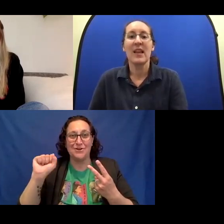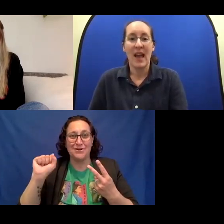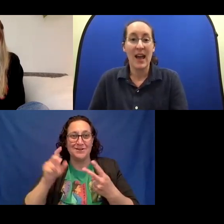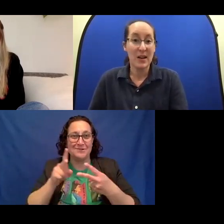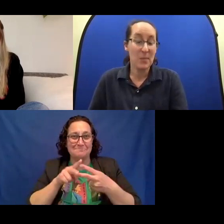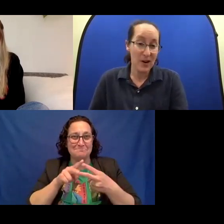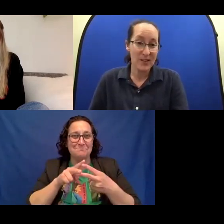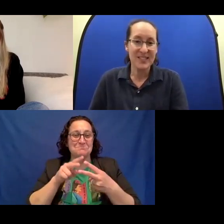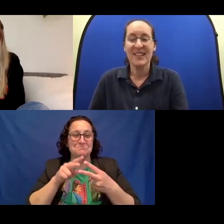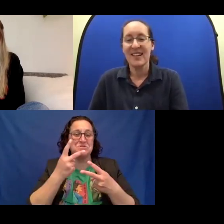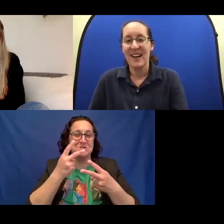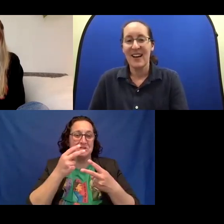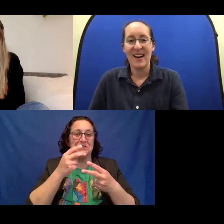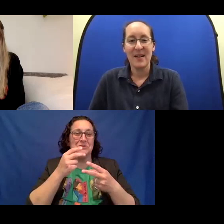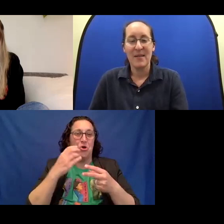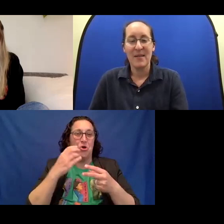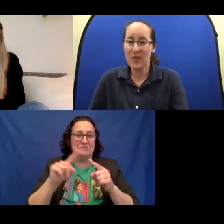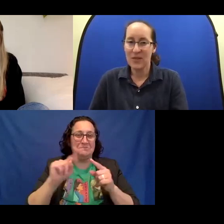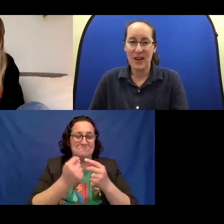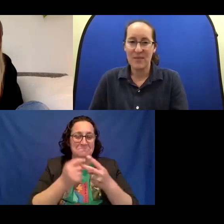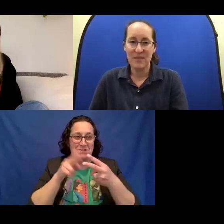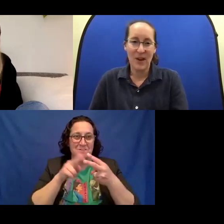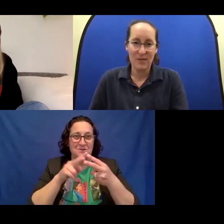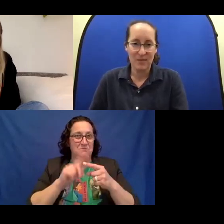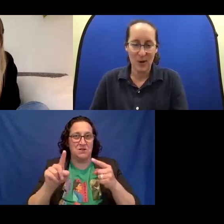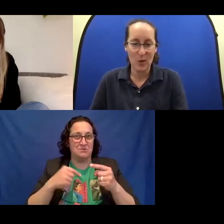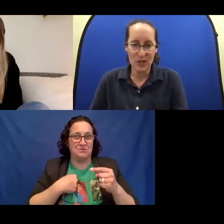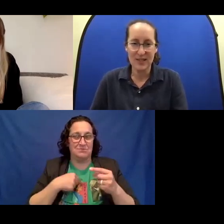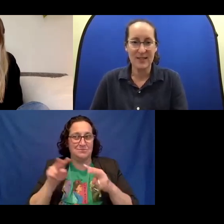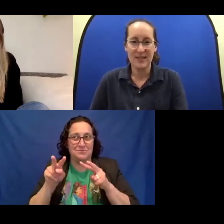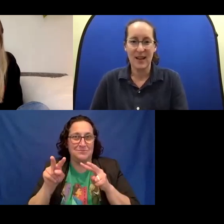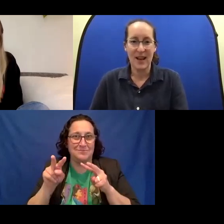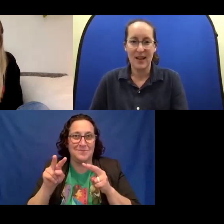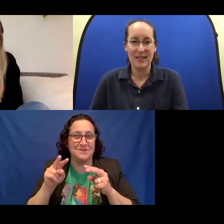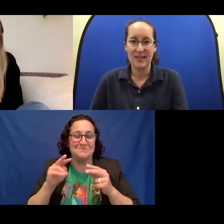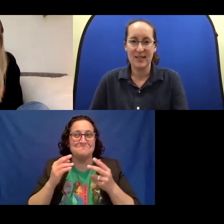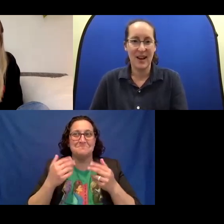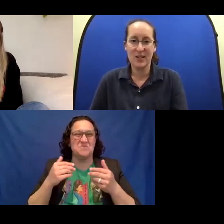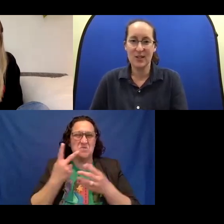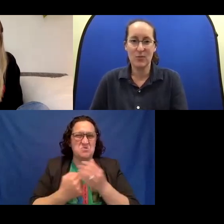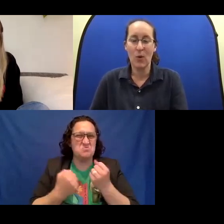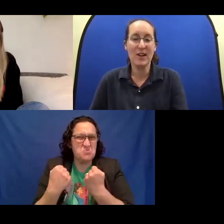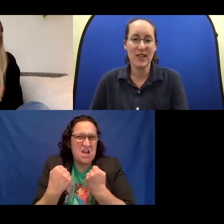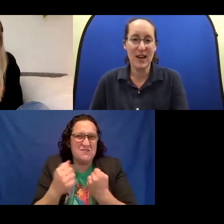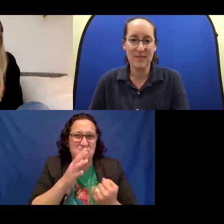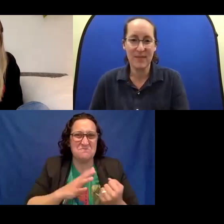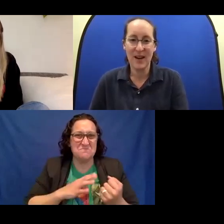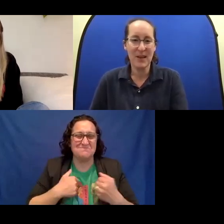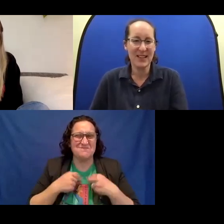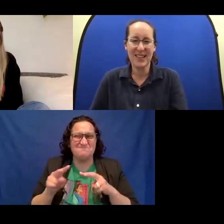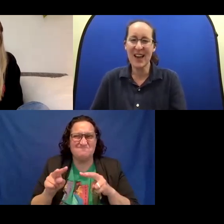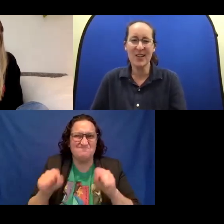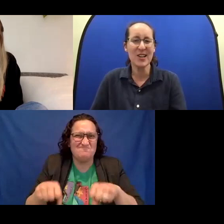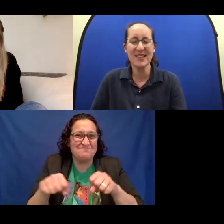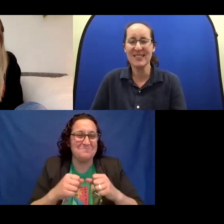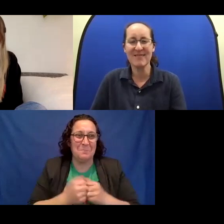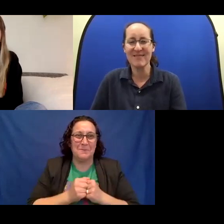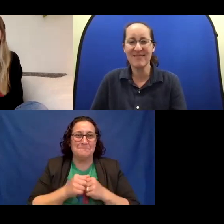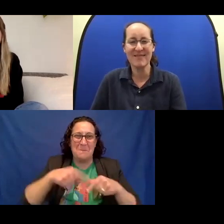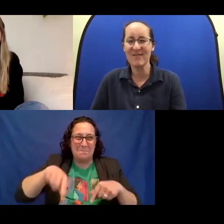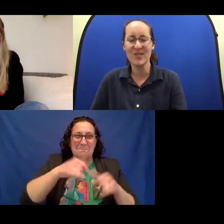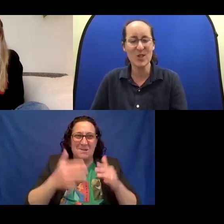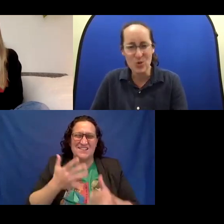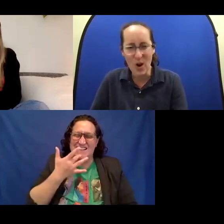Addie Barnes-- both of them are coaches and I just watch them because they are just strong,